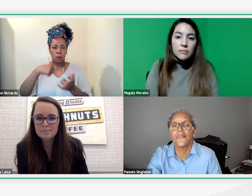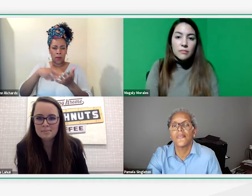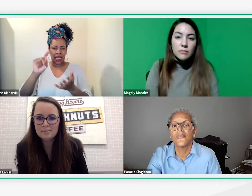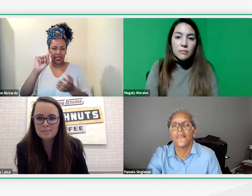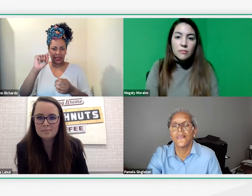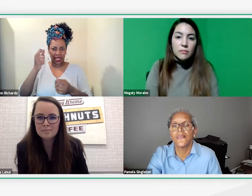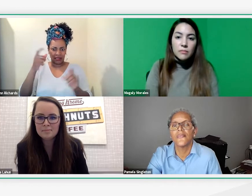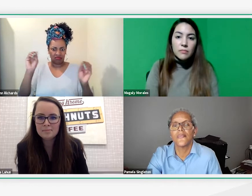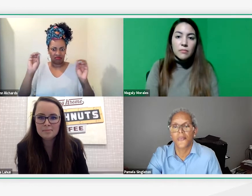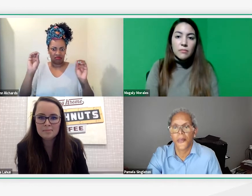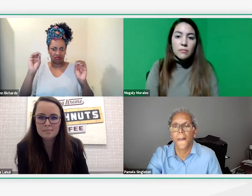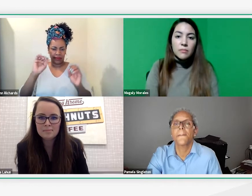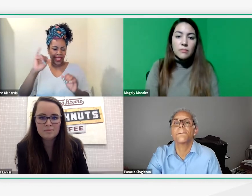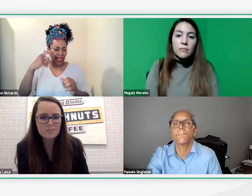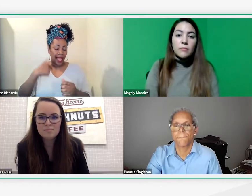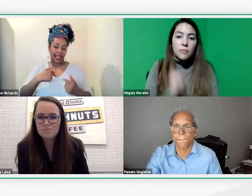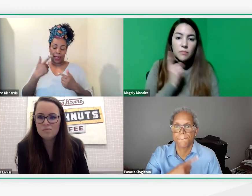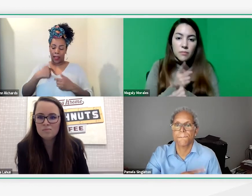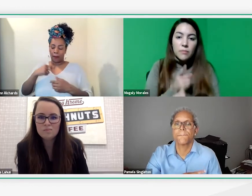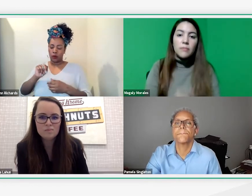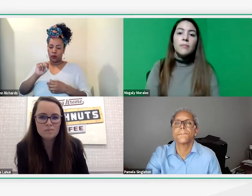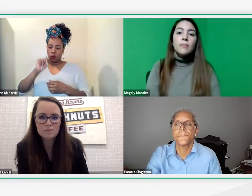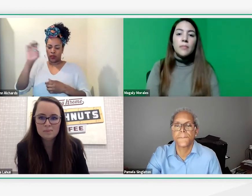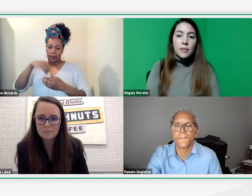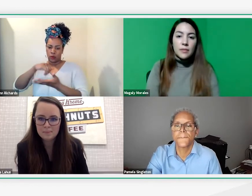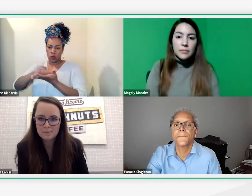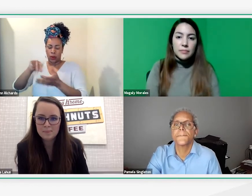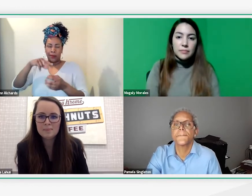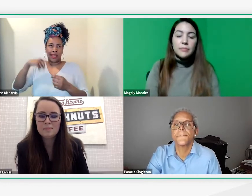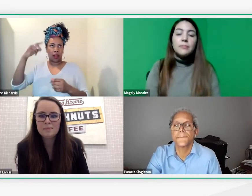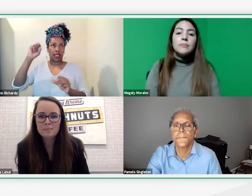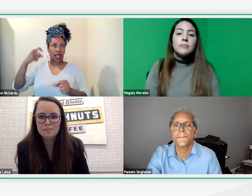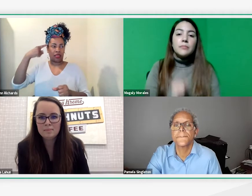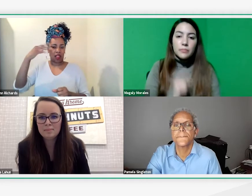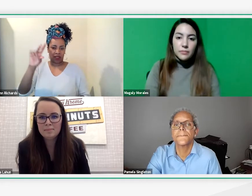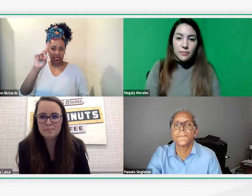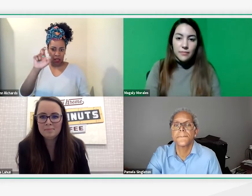So, if we don't have state tax, that means we don't pay a state tax. So,